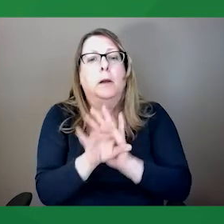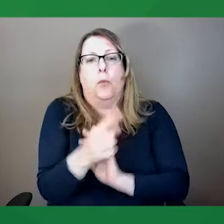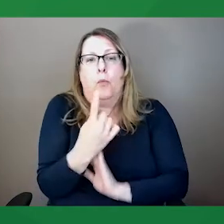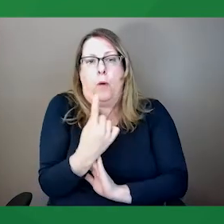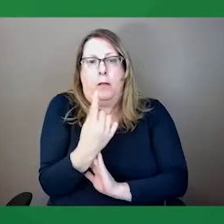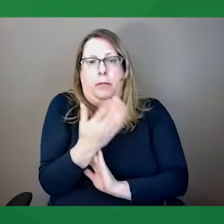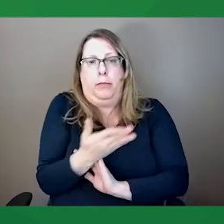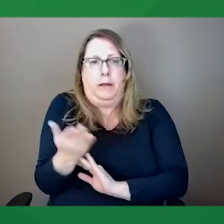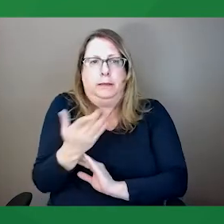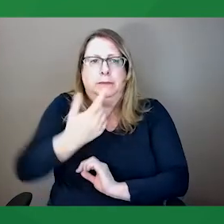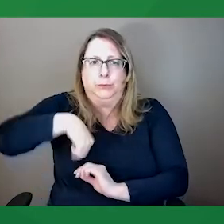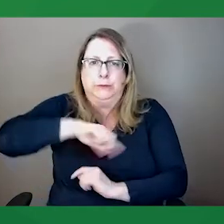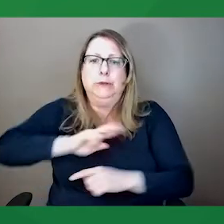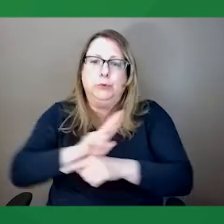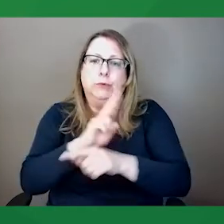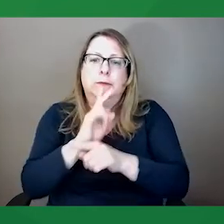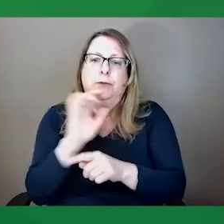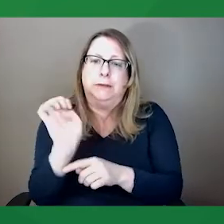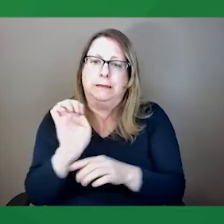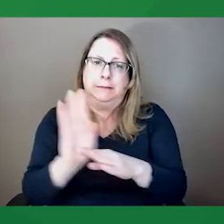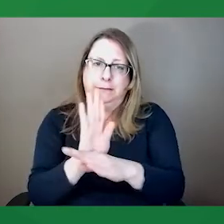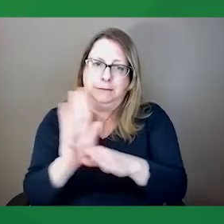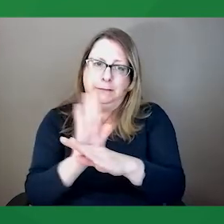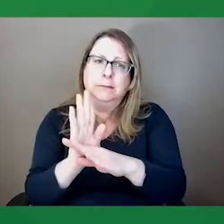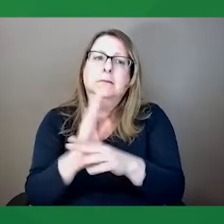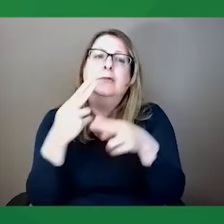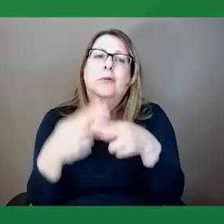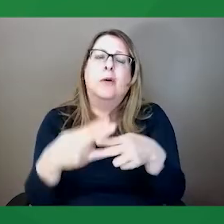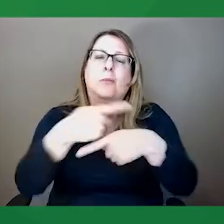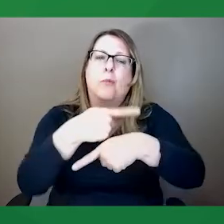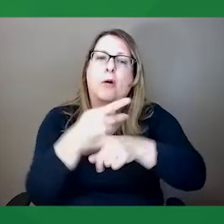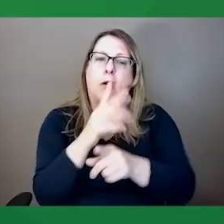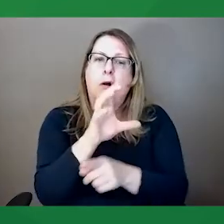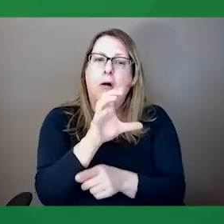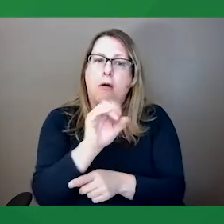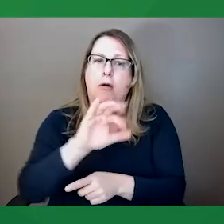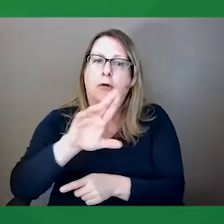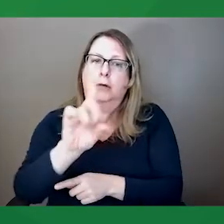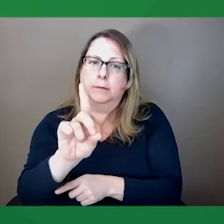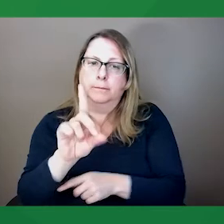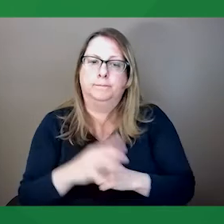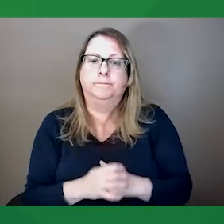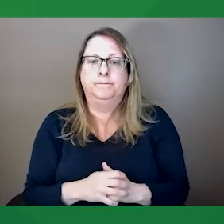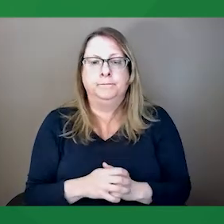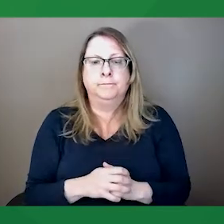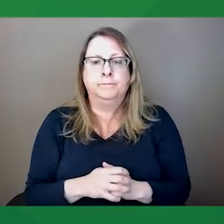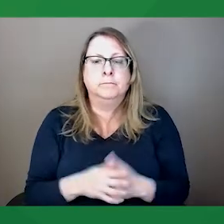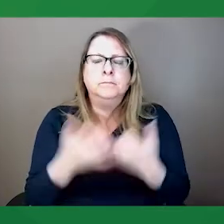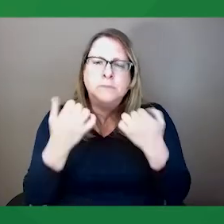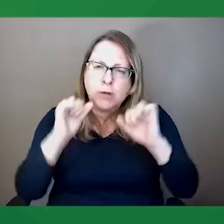now I'm just gonna pick one of the components that we typically use in Ecommerce, which is called product cards.